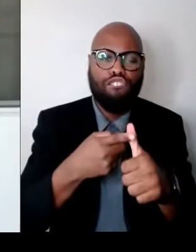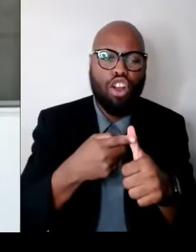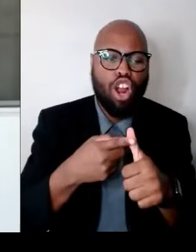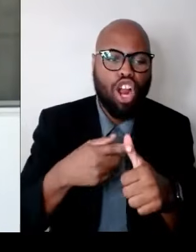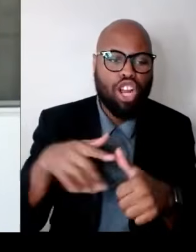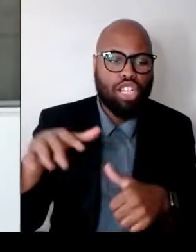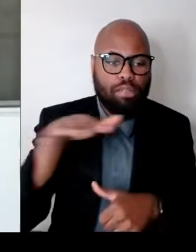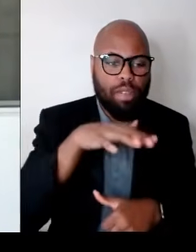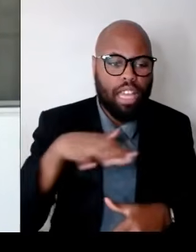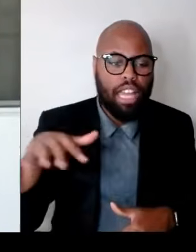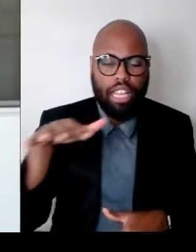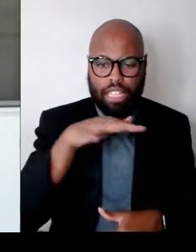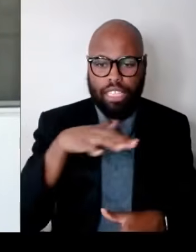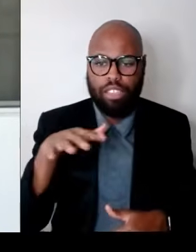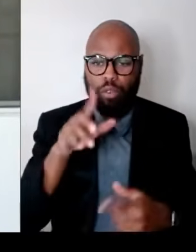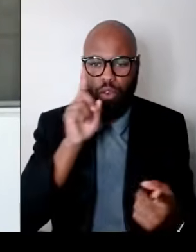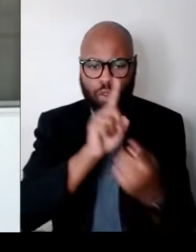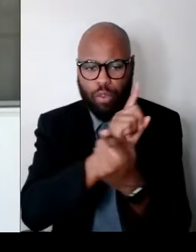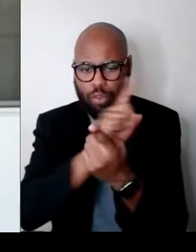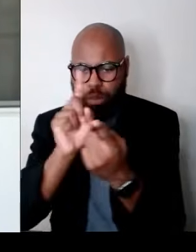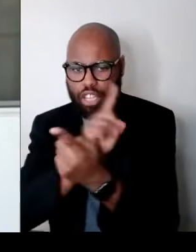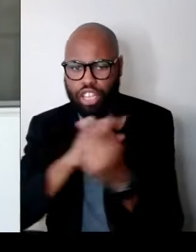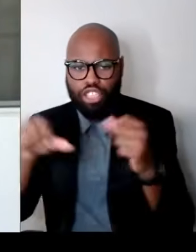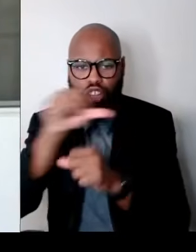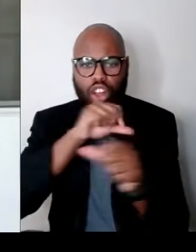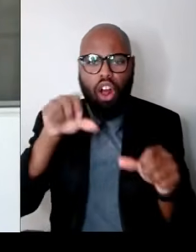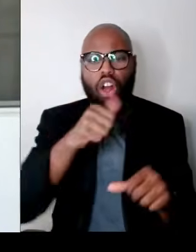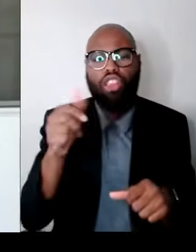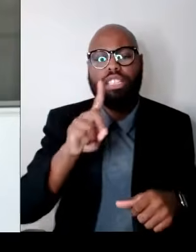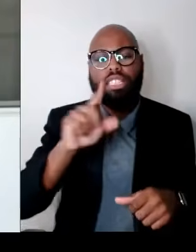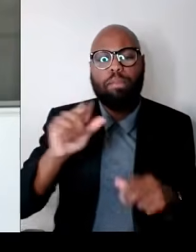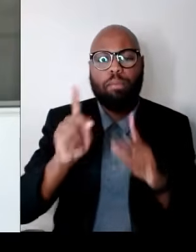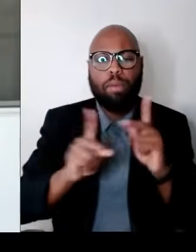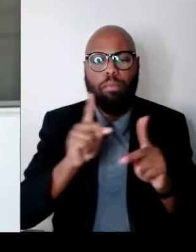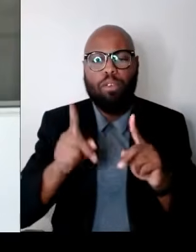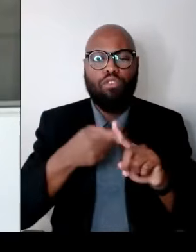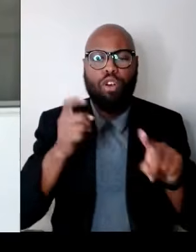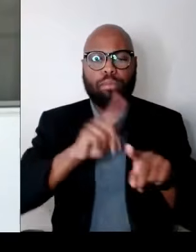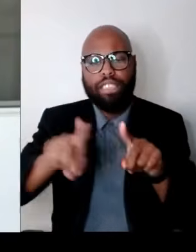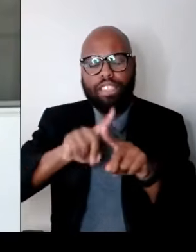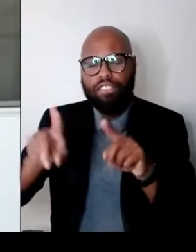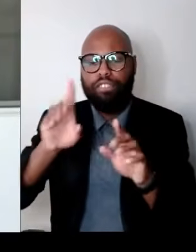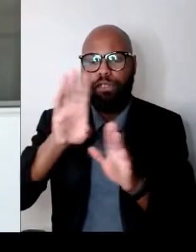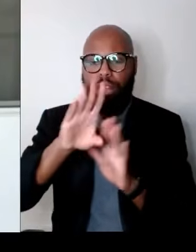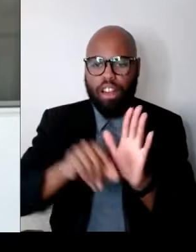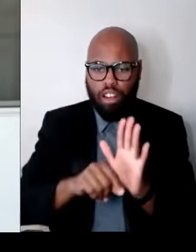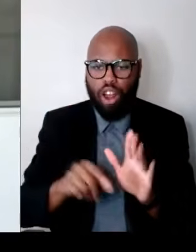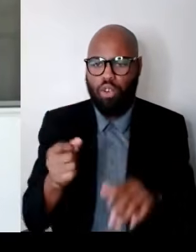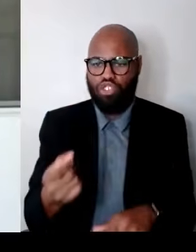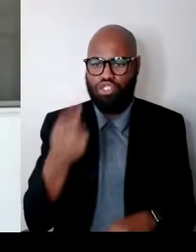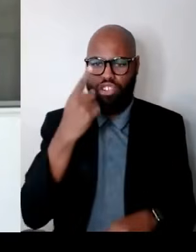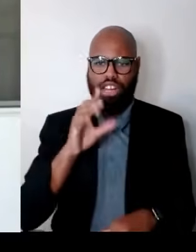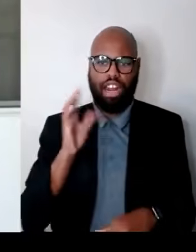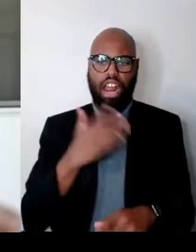meet other disabled folks of different backgrounds that understand our plight uniquely. Just this week,